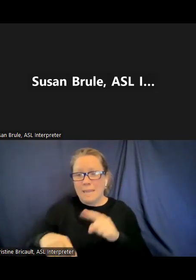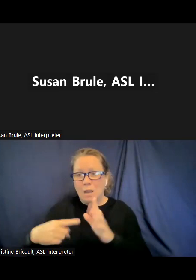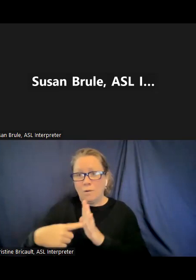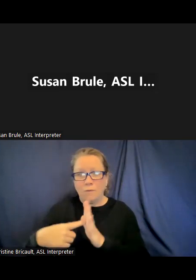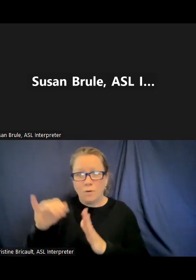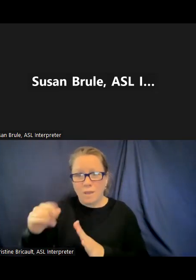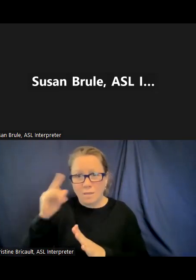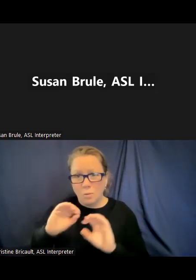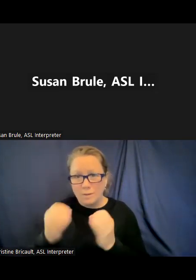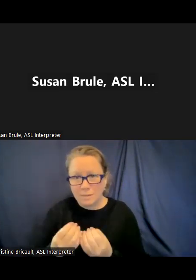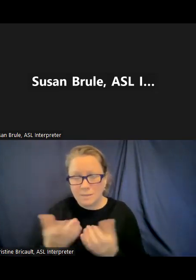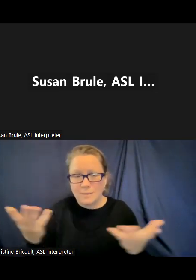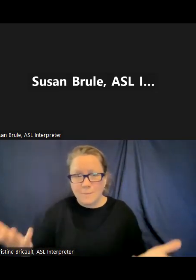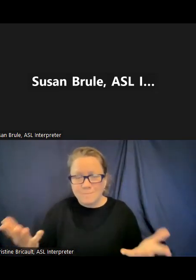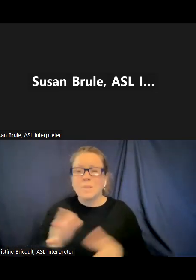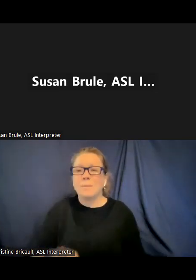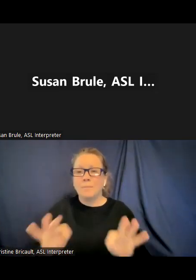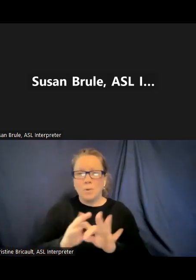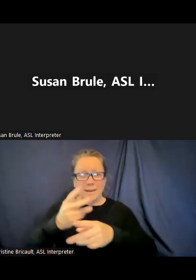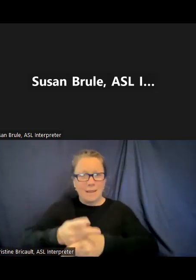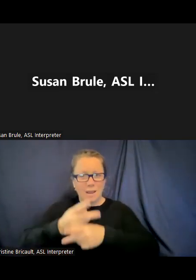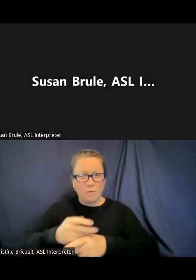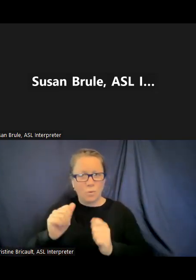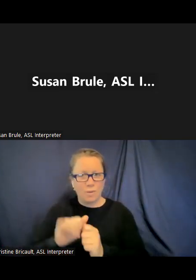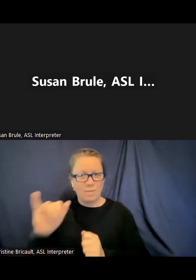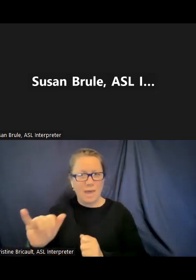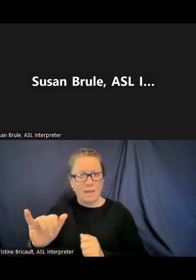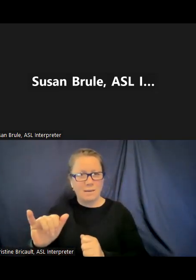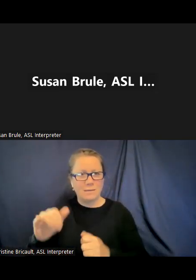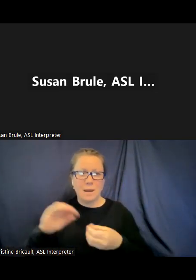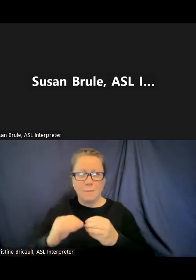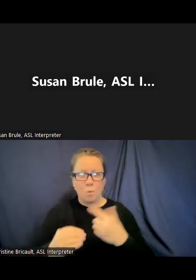So be careful when you use that one, 'cause it can be a little tricky.